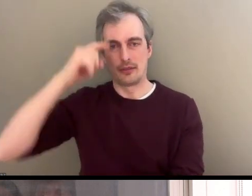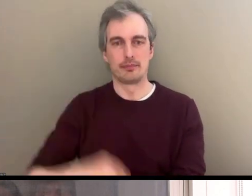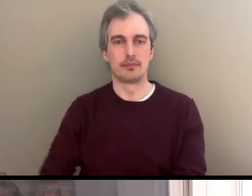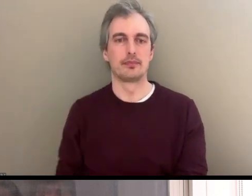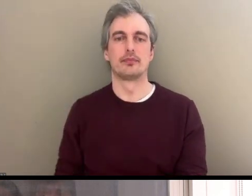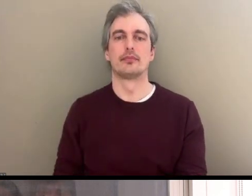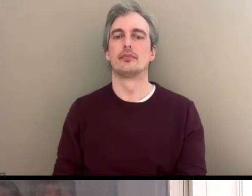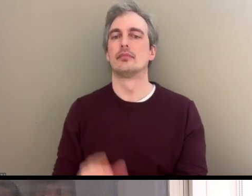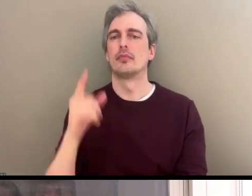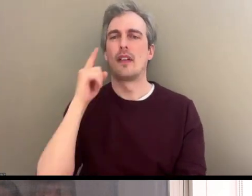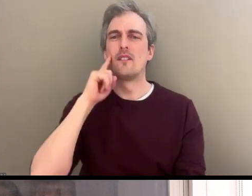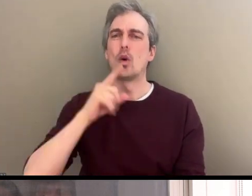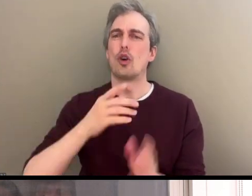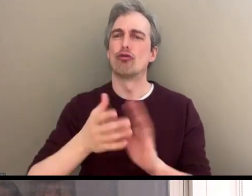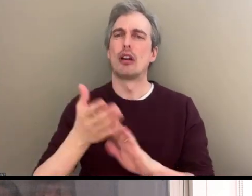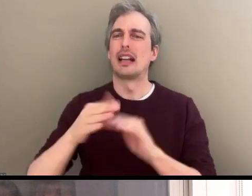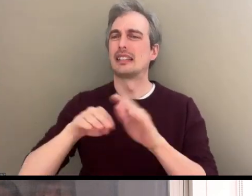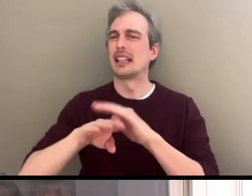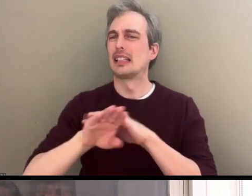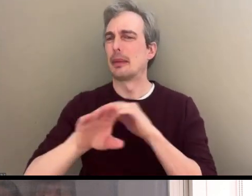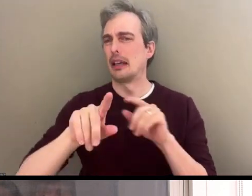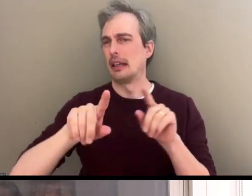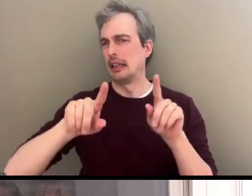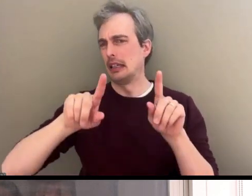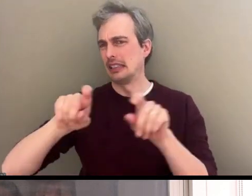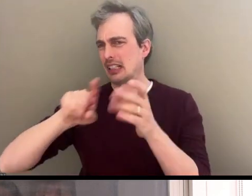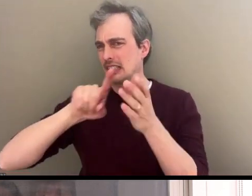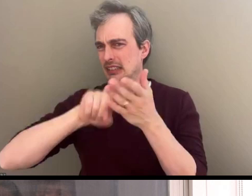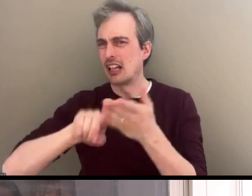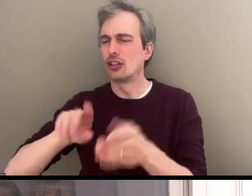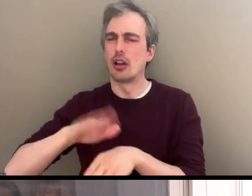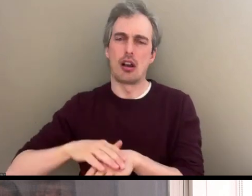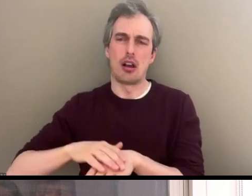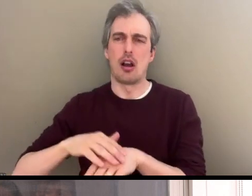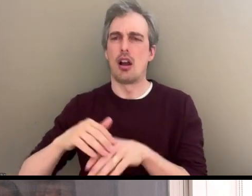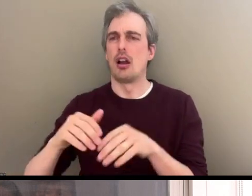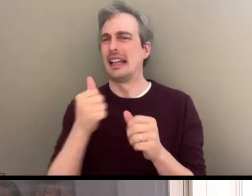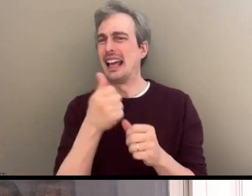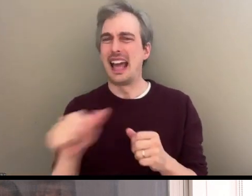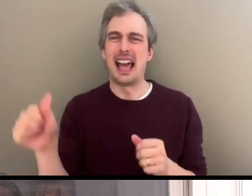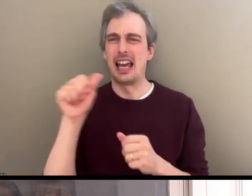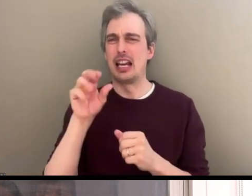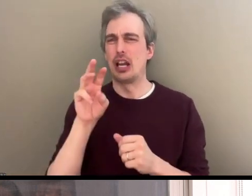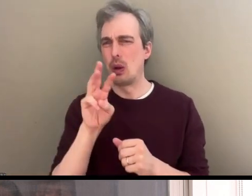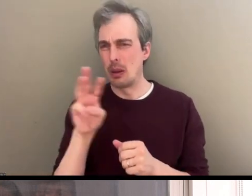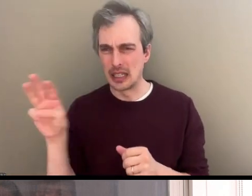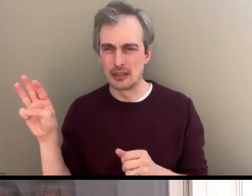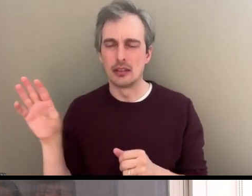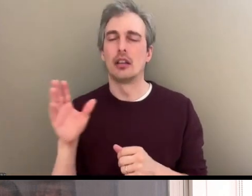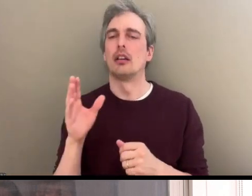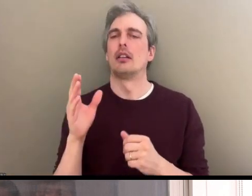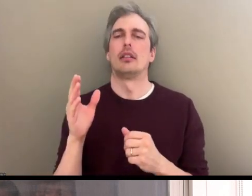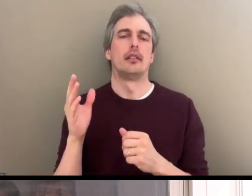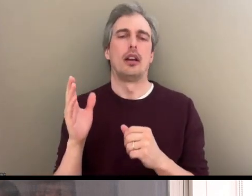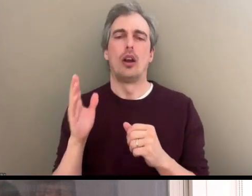It surfaces many of the most common, as mentioned, Alt, ARIA, the different ordering of elements.